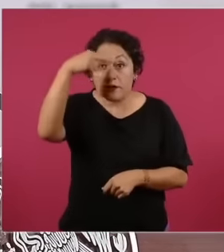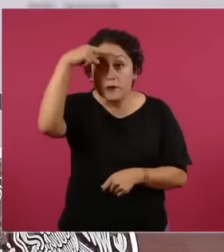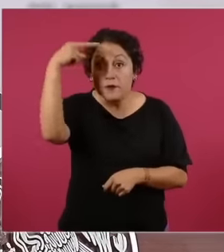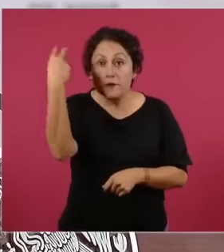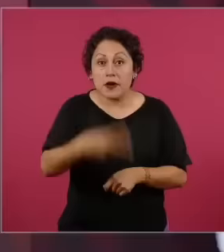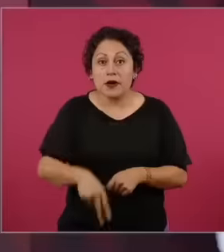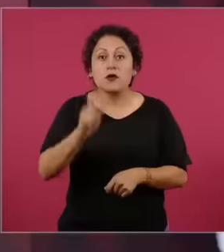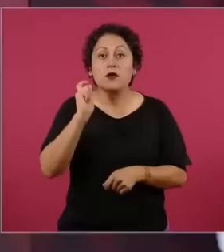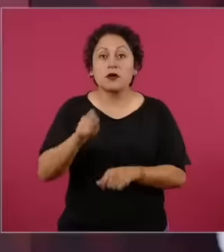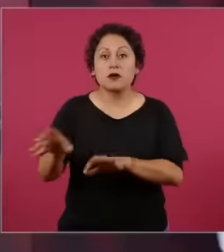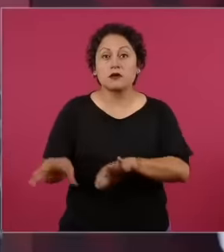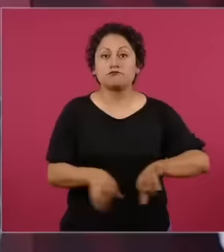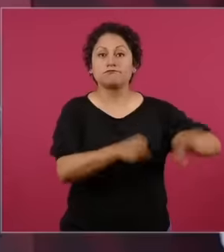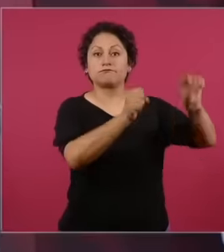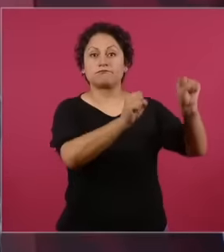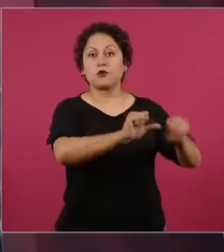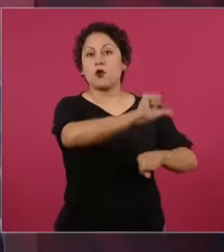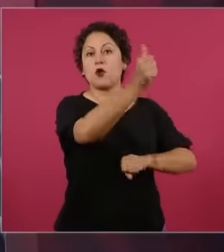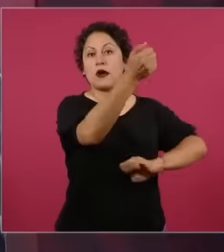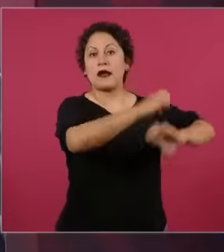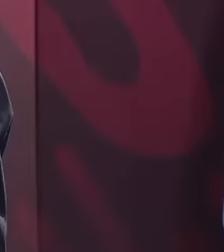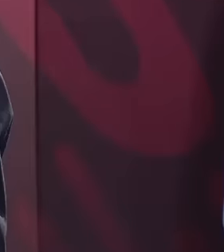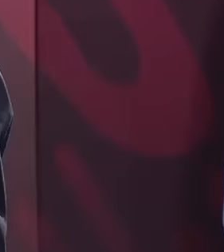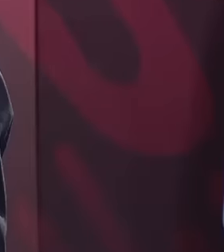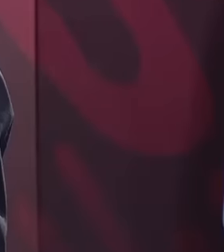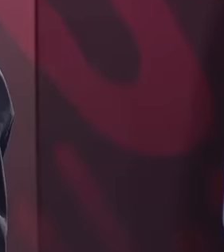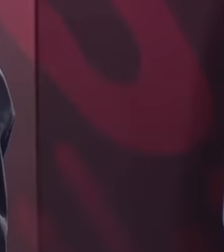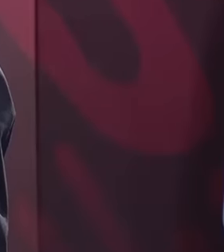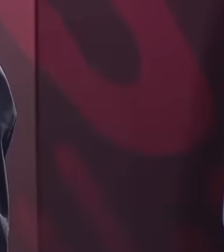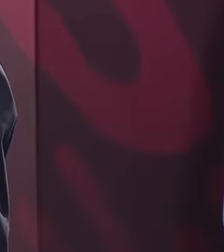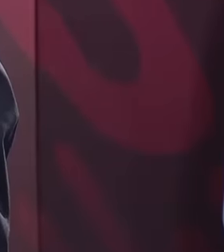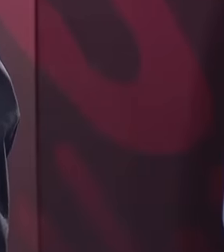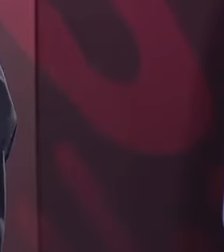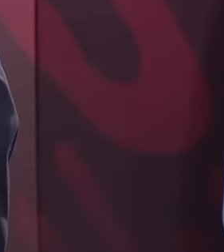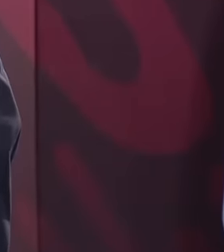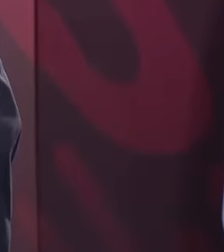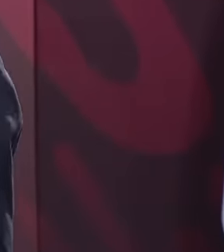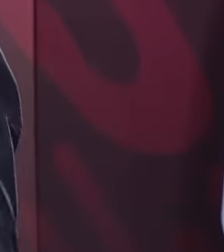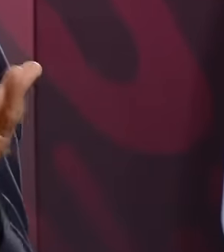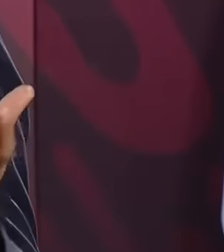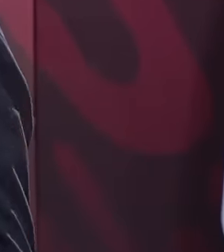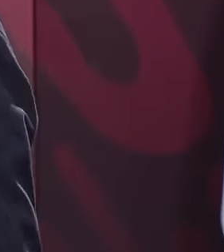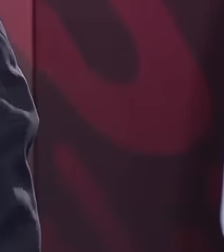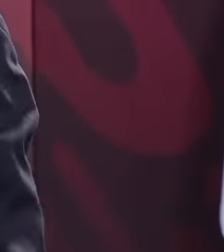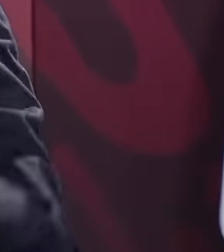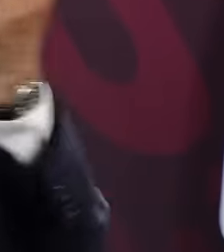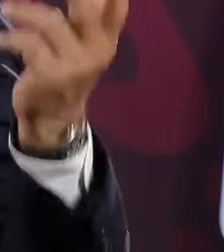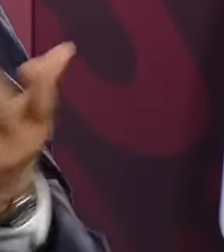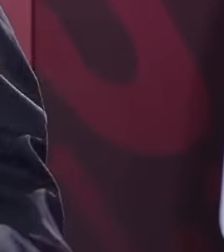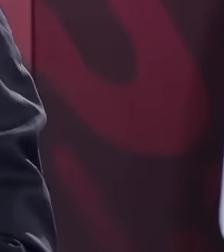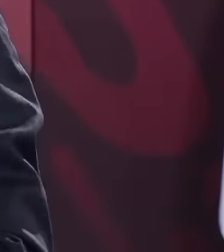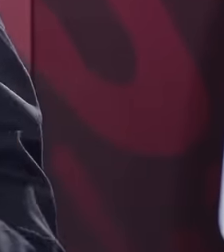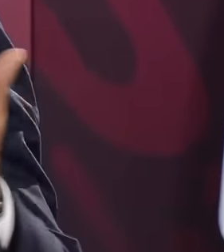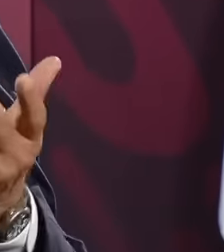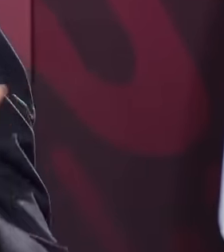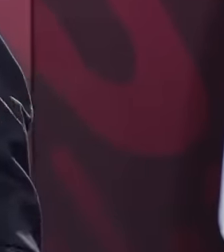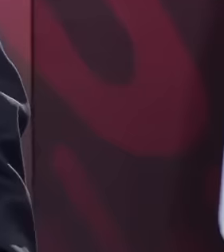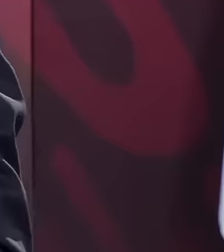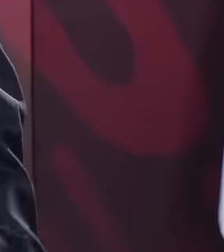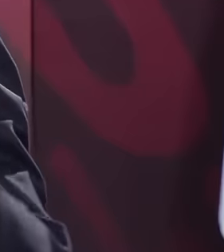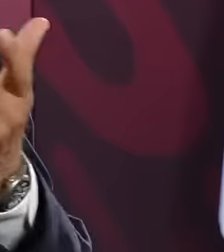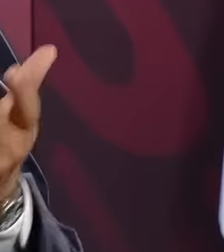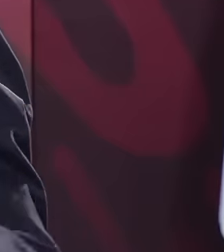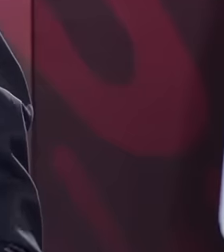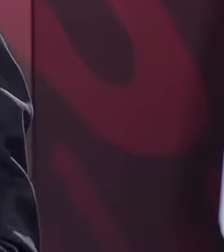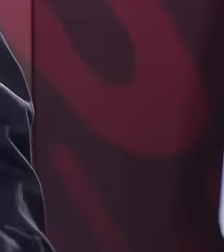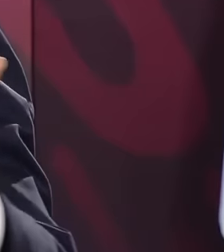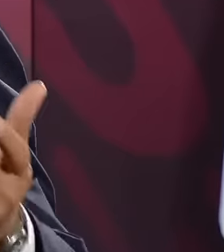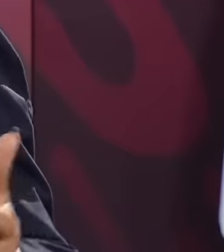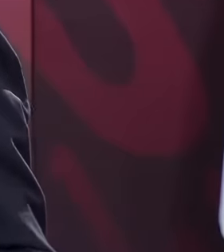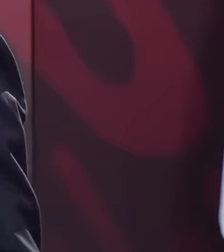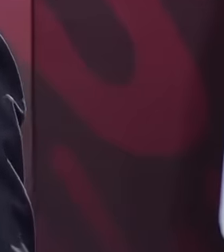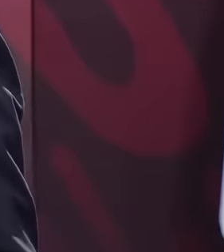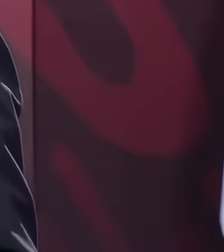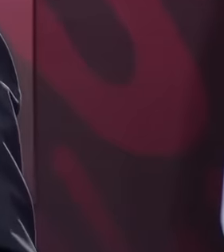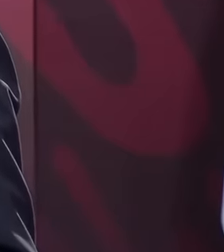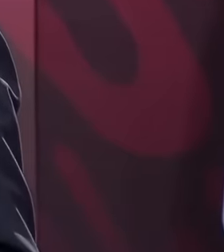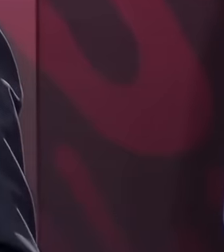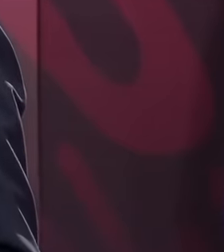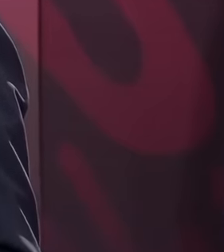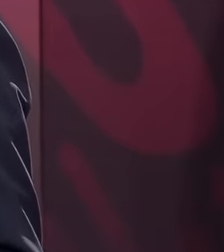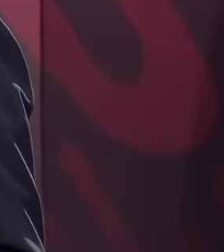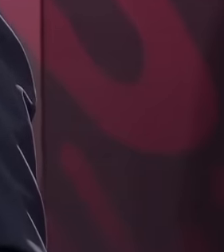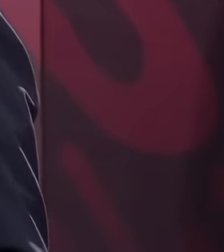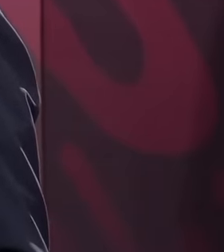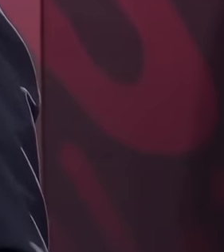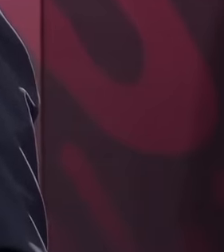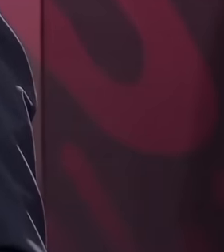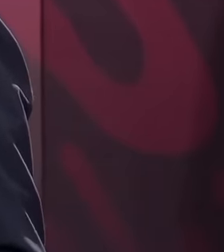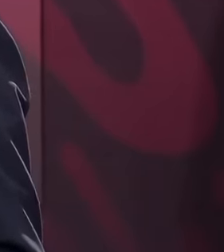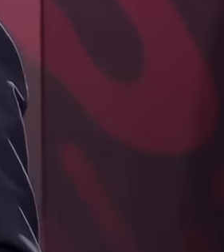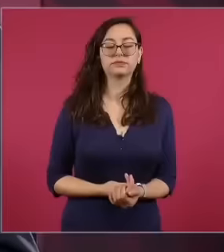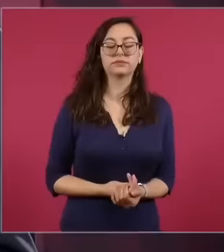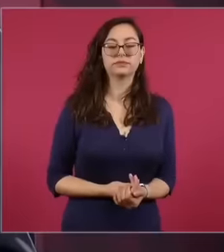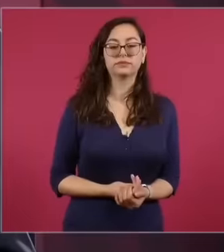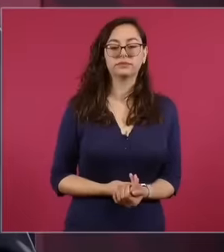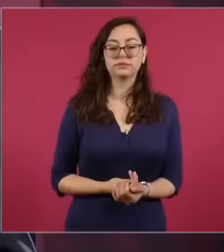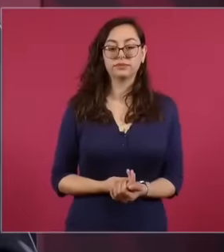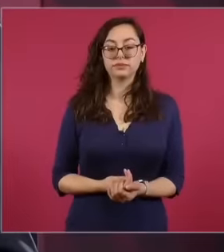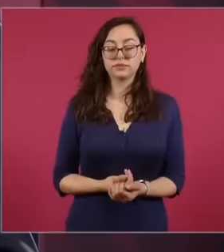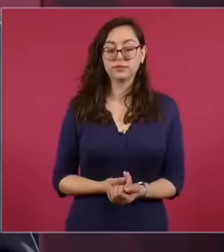privatizations. We do not want the assets of the people and the nation to continue being handed over,